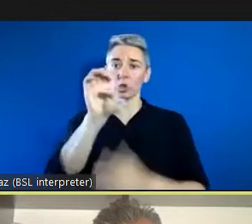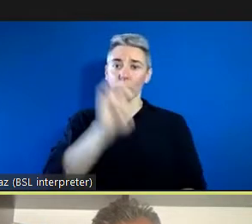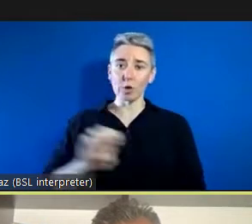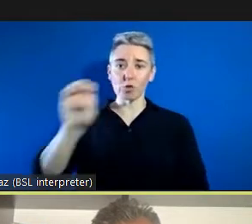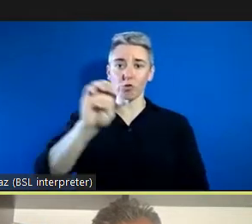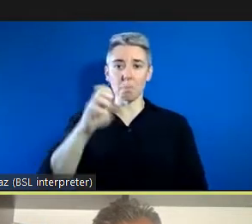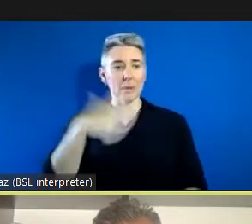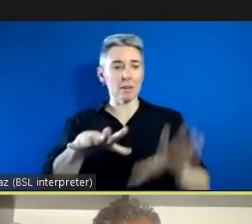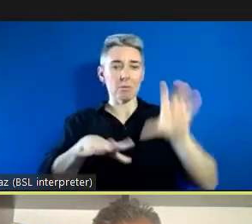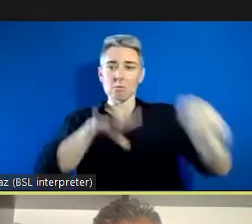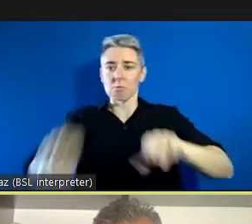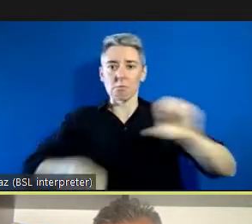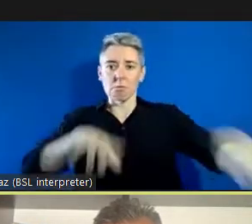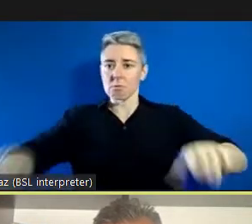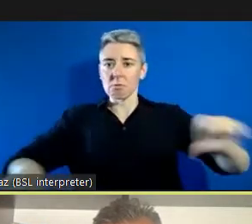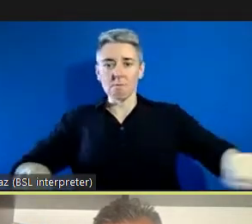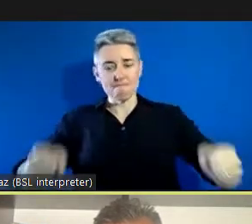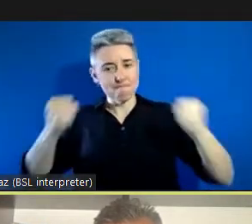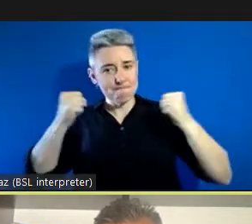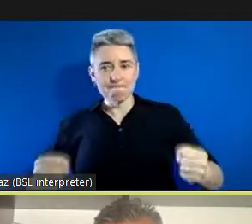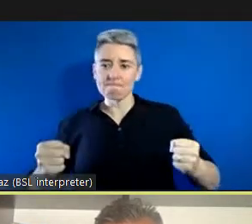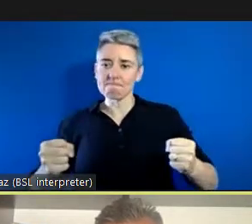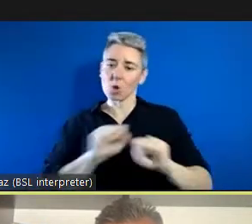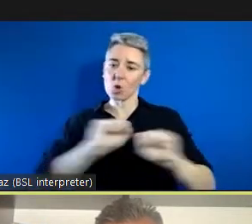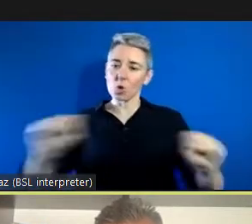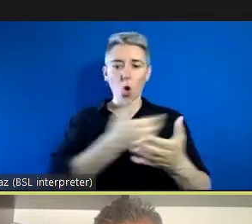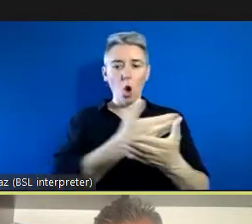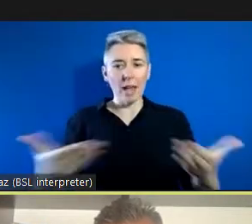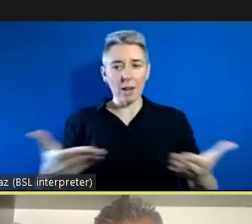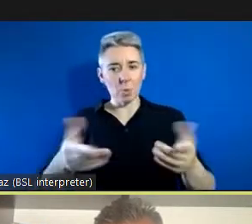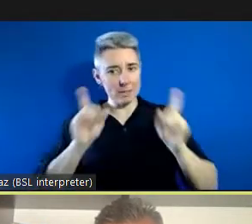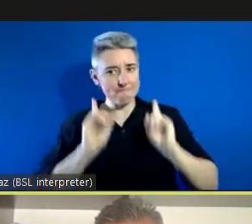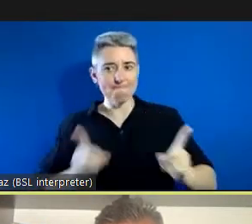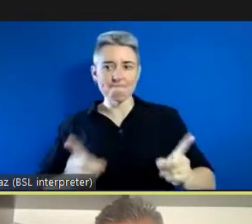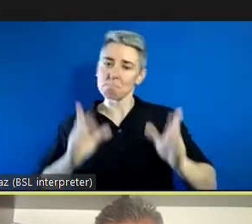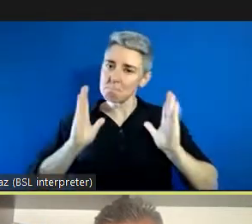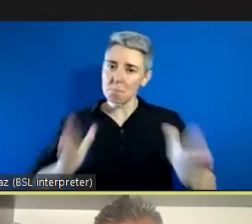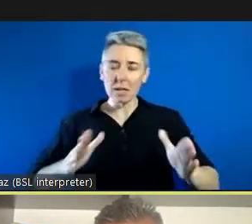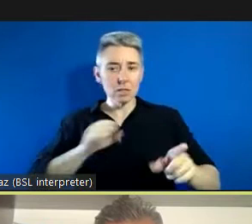and insisted the language it speaks is the language that Africans will still speak,